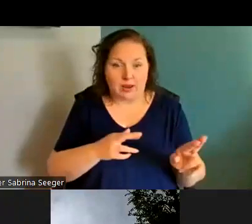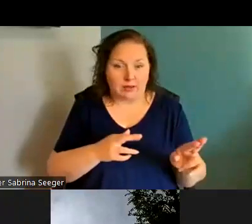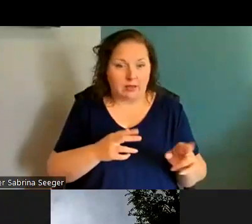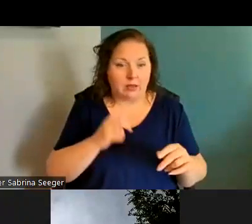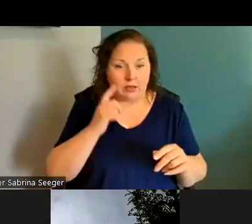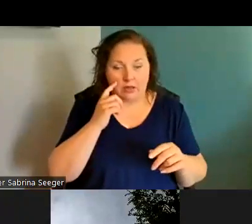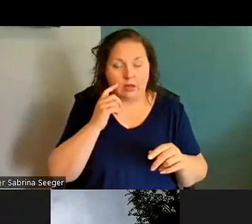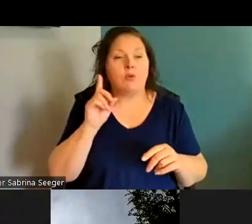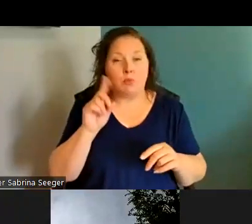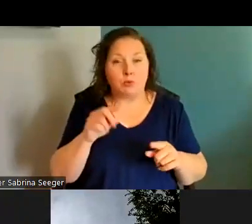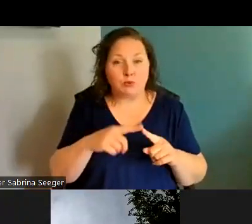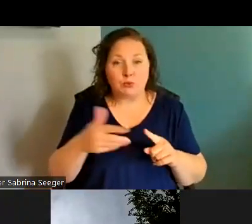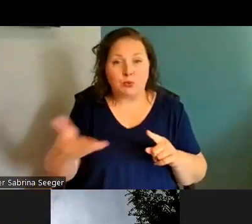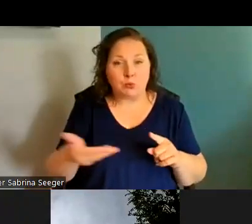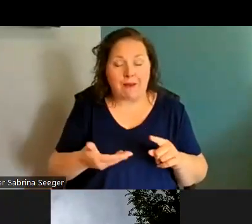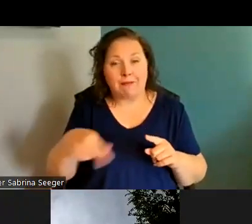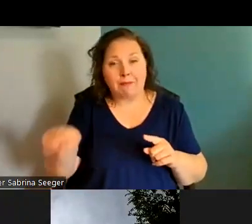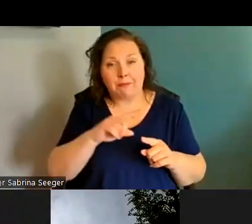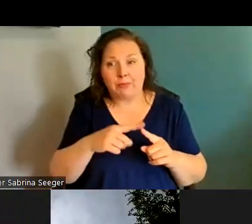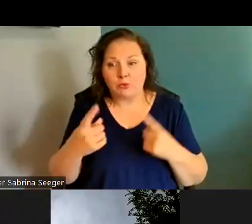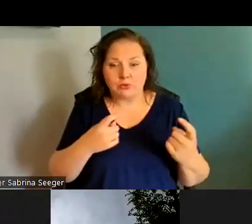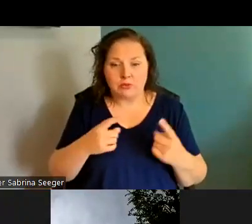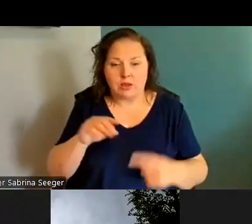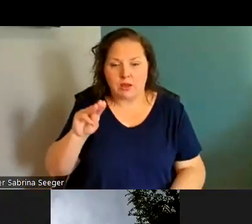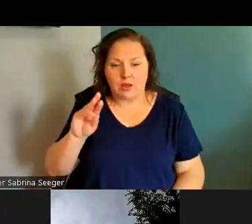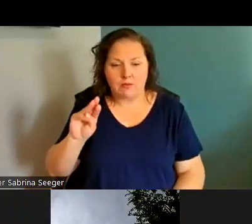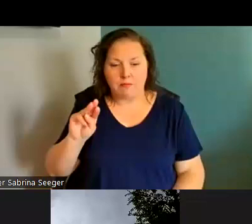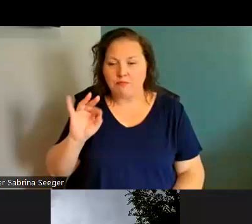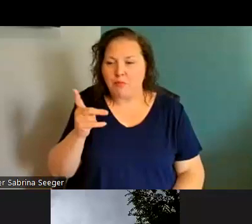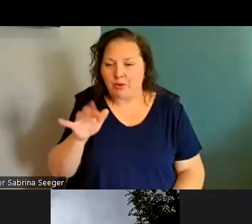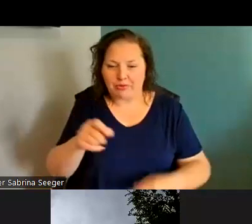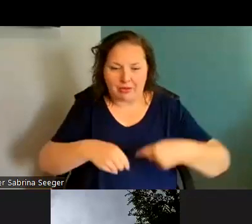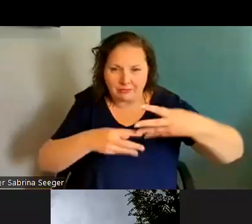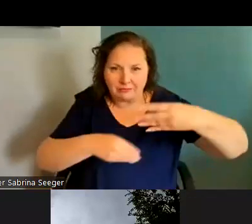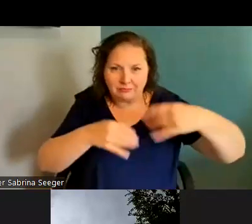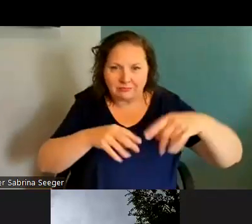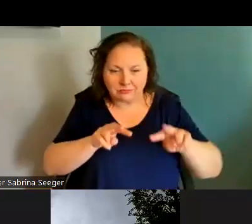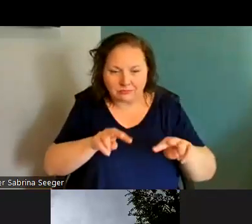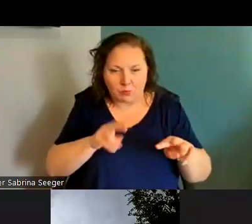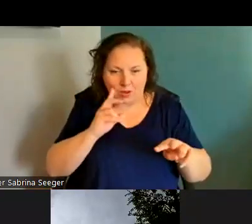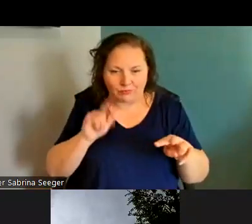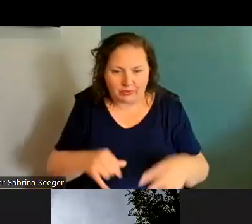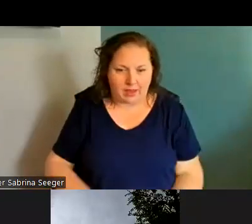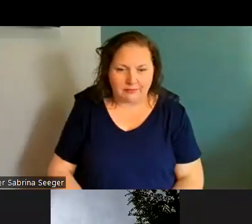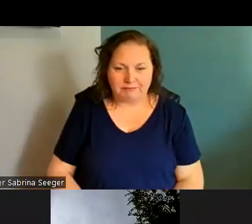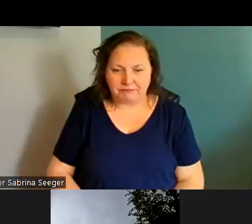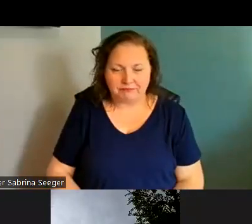we do welcome questions. I think Martha has been keeping track of those questions. Yes, thank you,